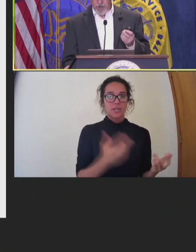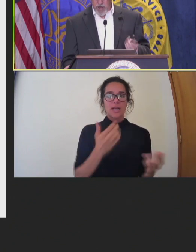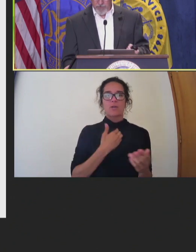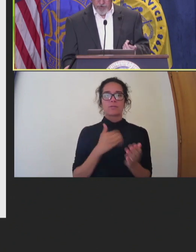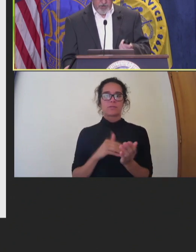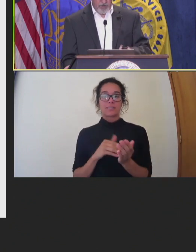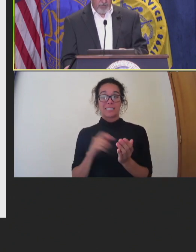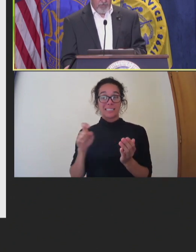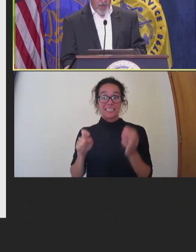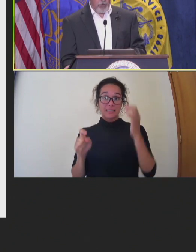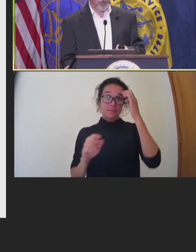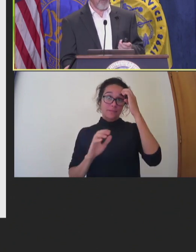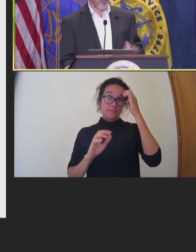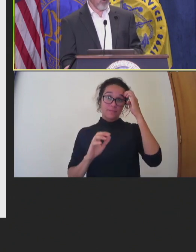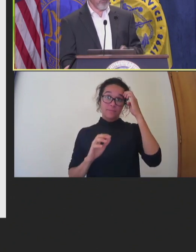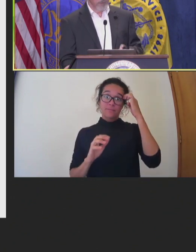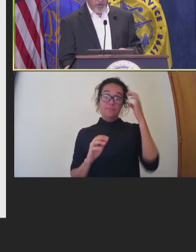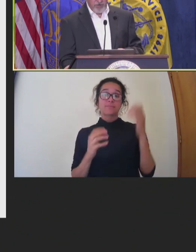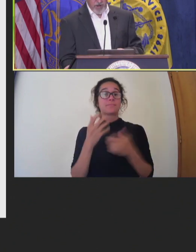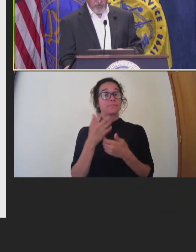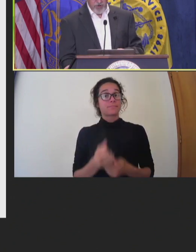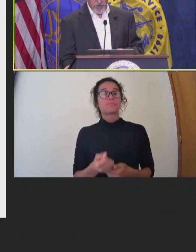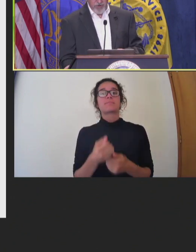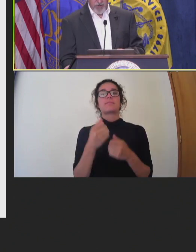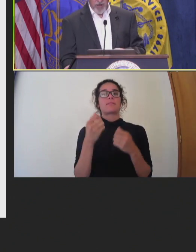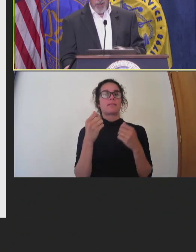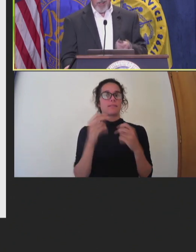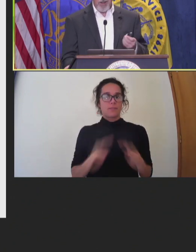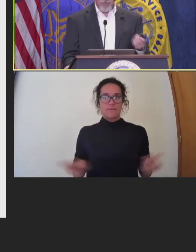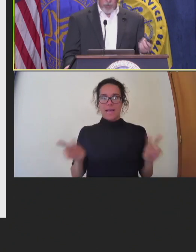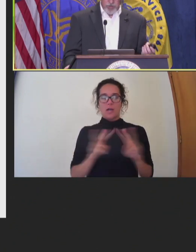confident in the value and importance of vaccination. And unfortunately,